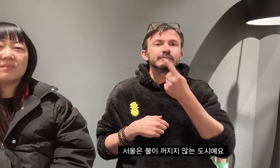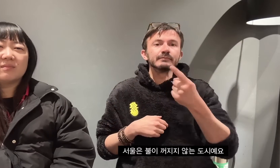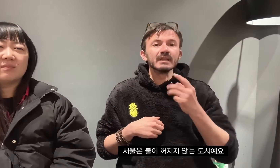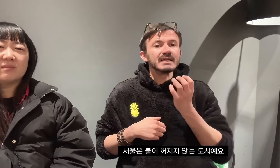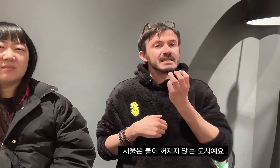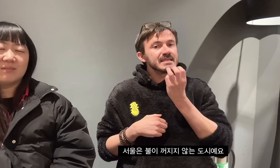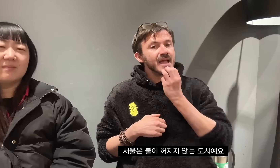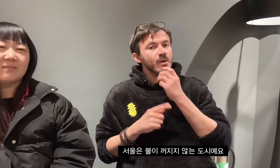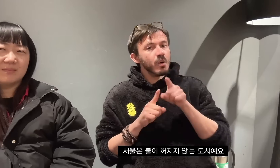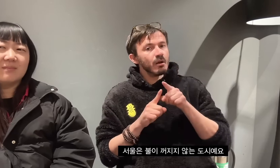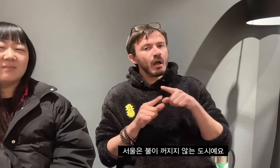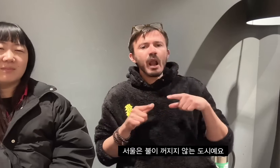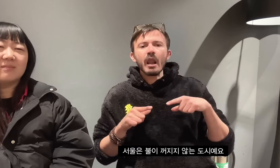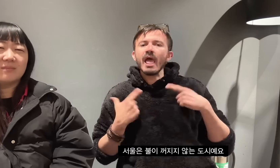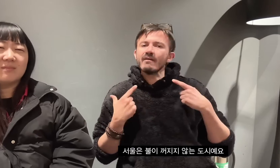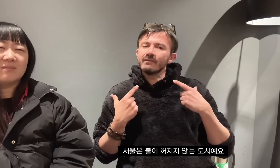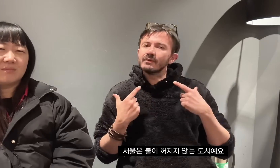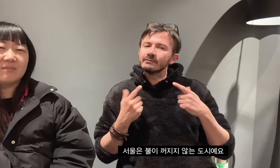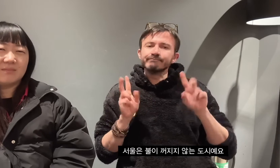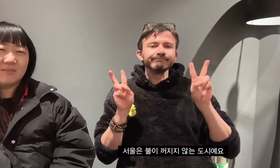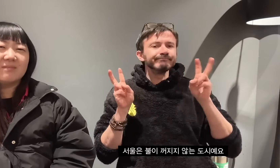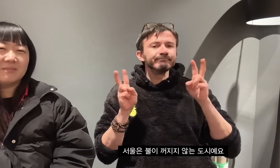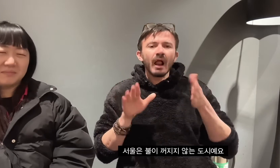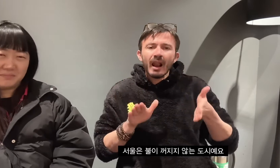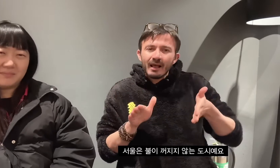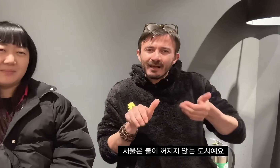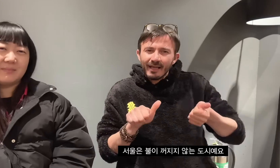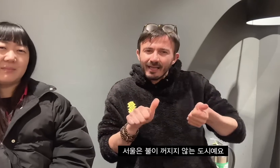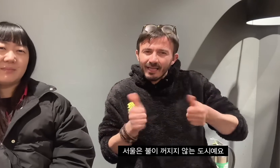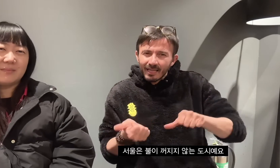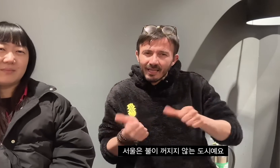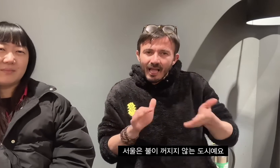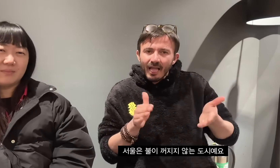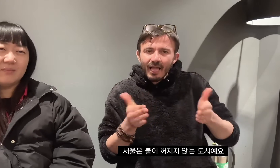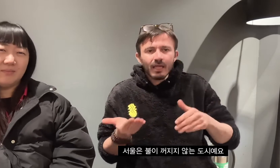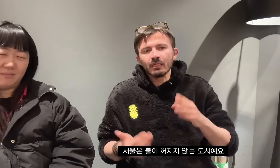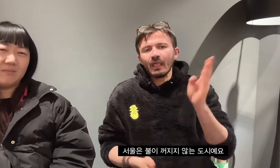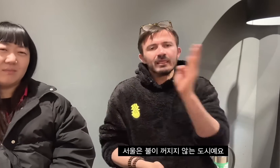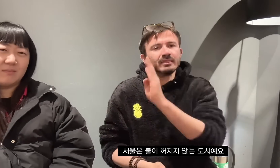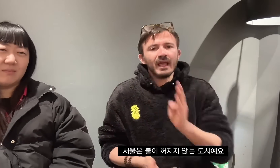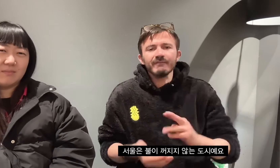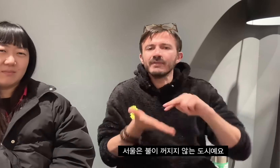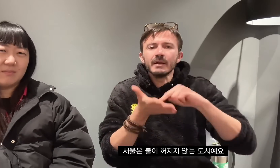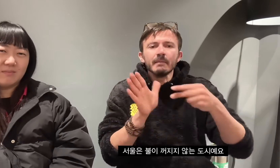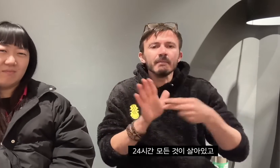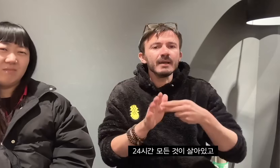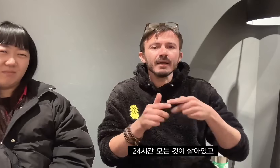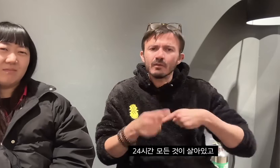Seoul never dies.